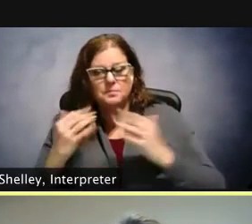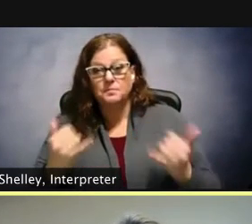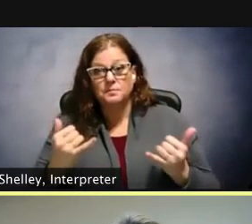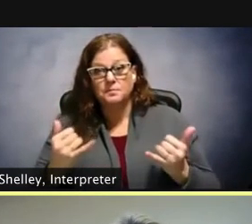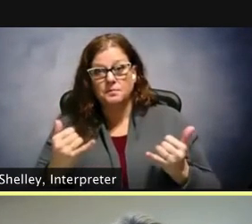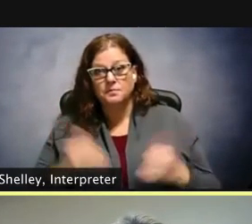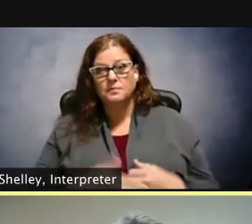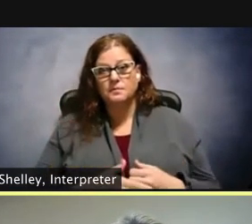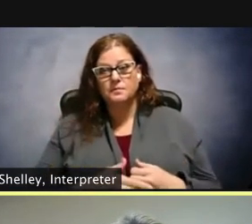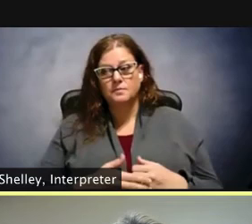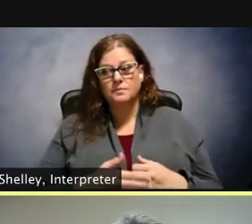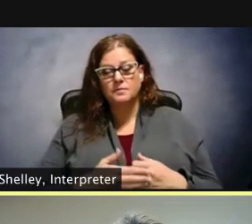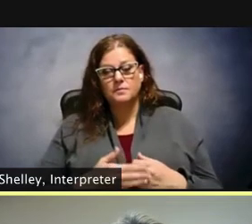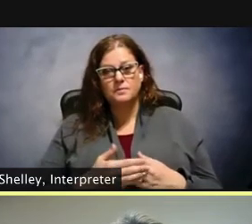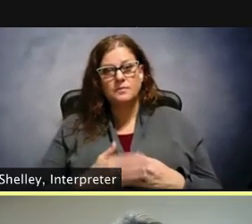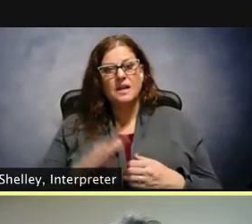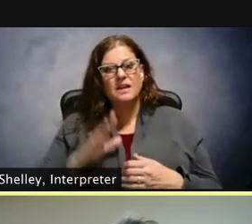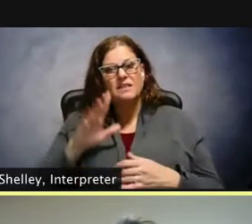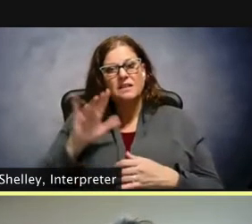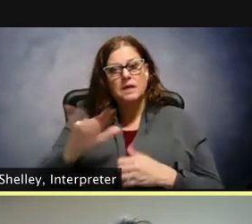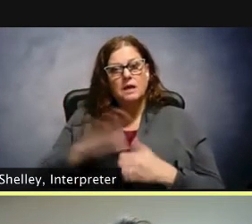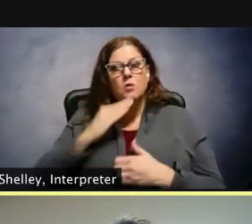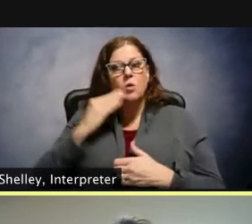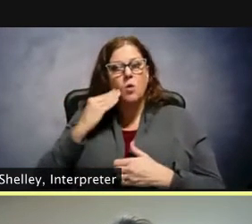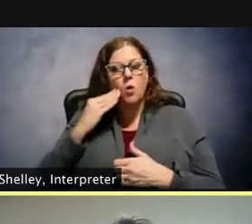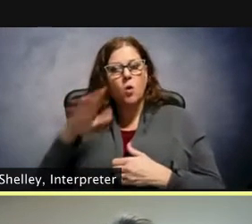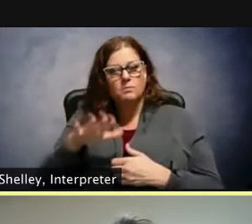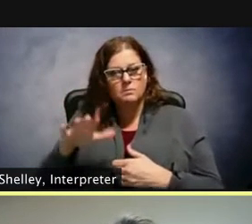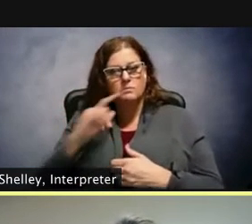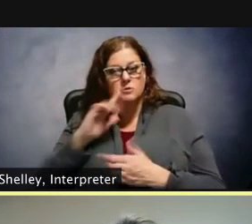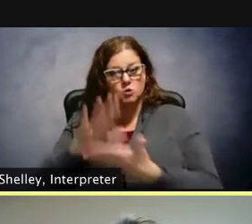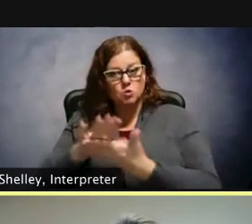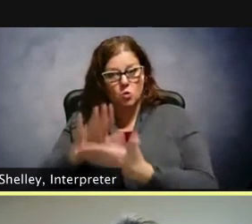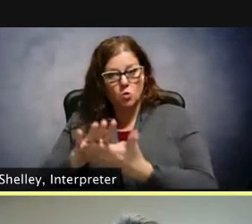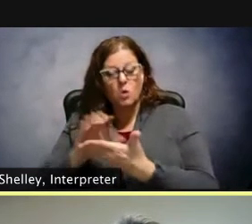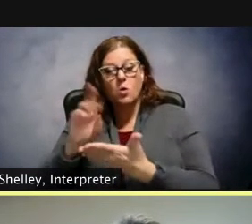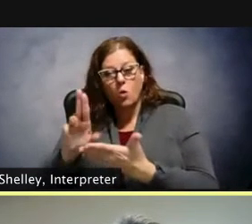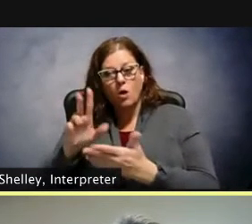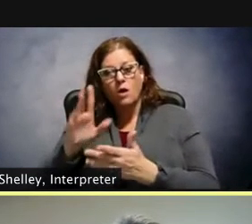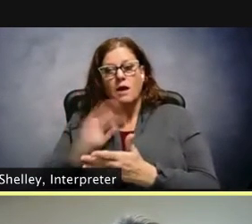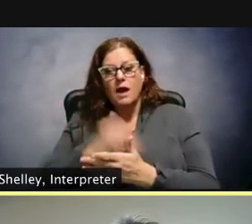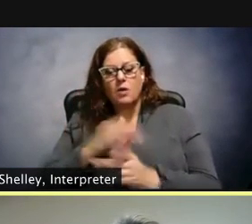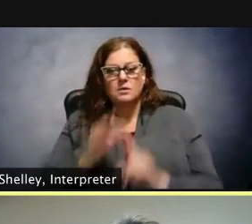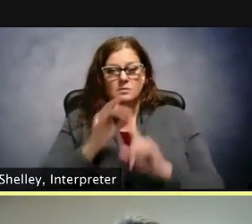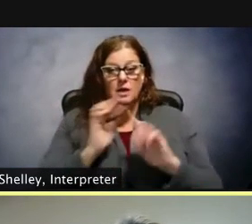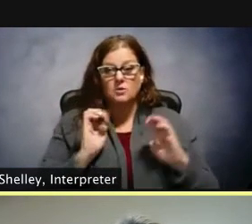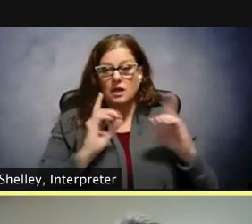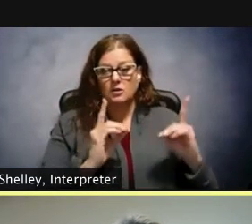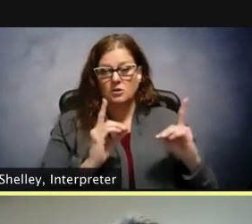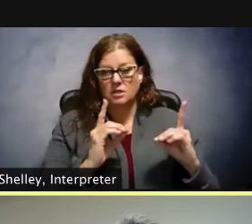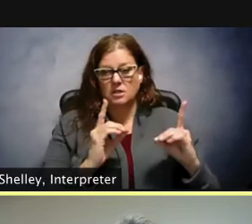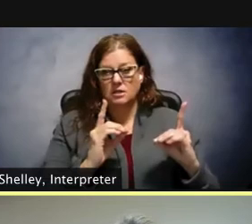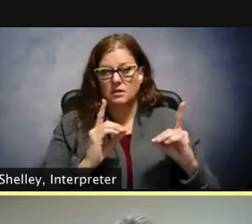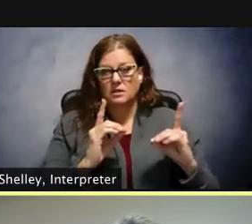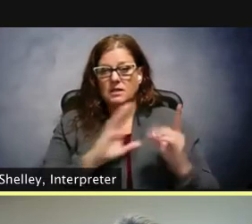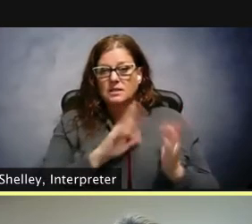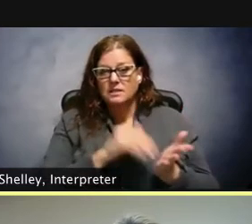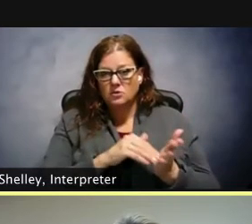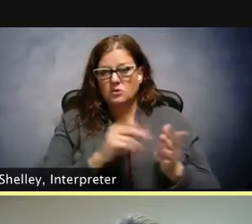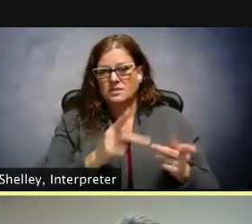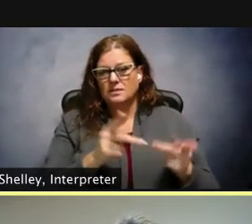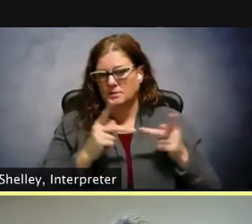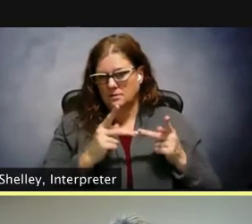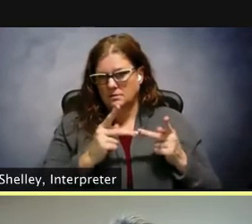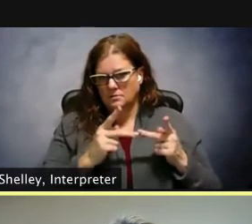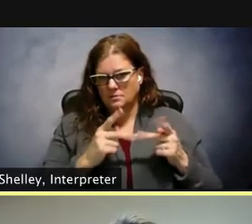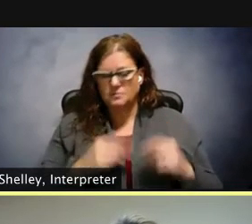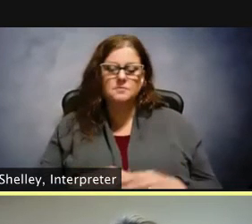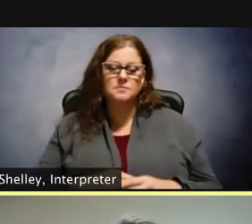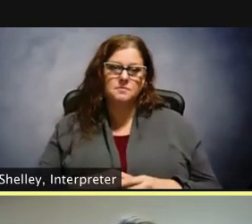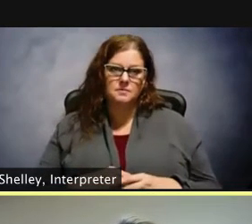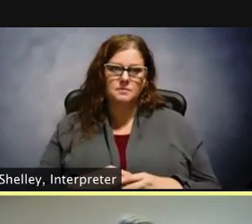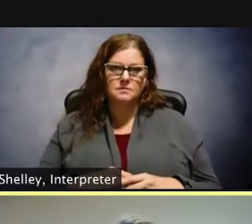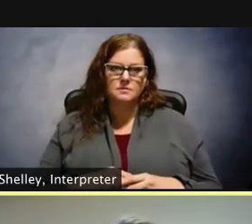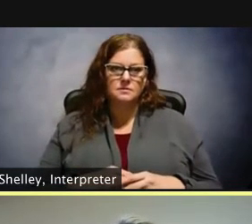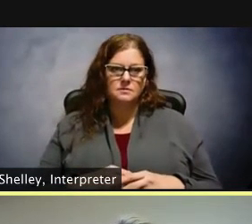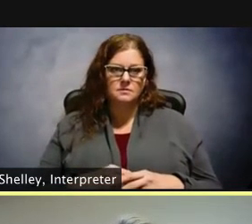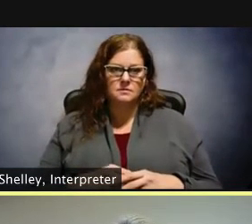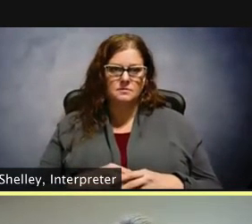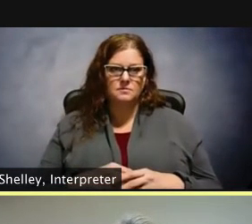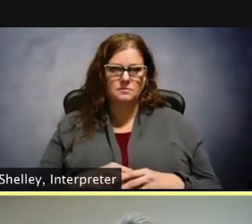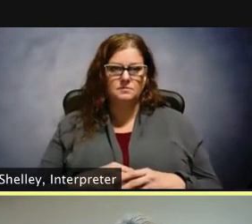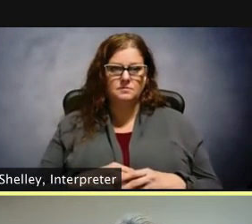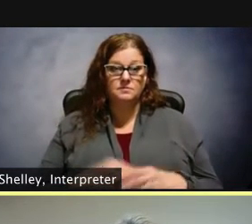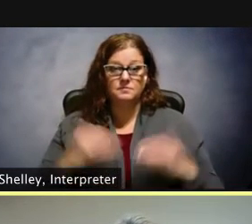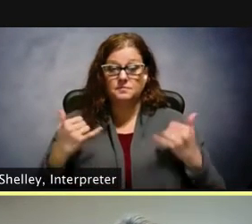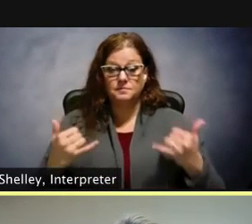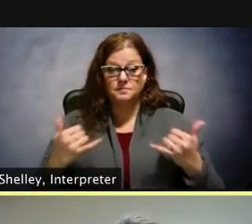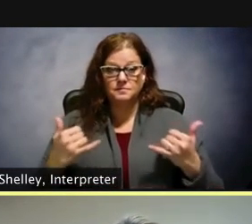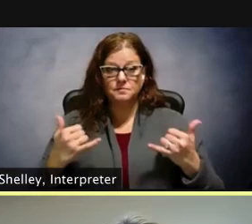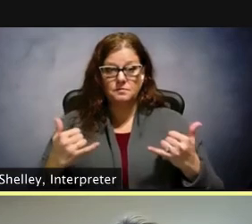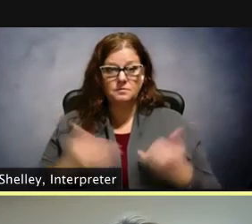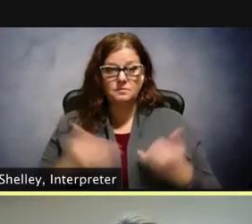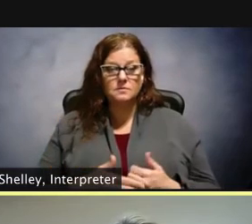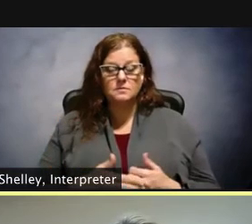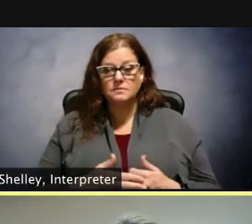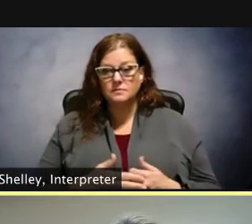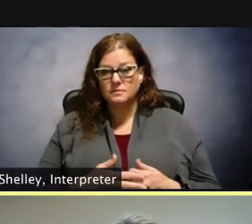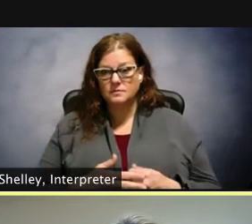in their home zone school, or at one of our Special Education Center sites. Currently, we have